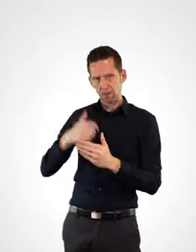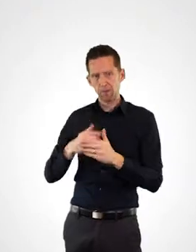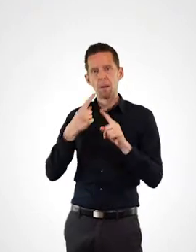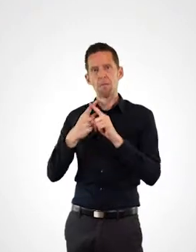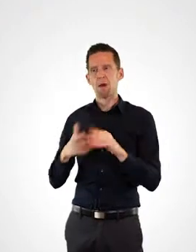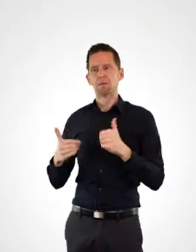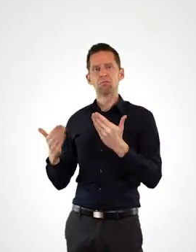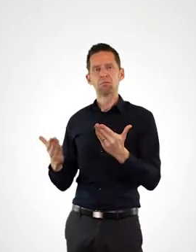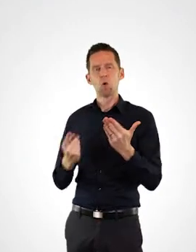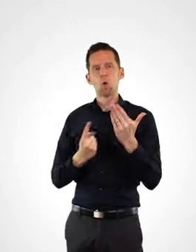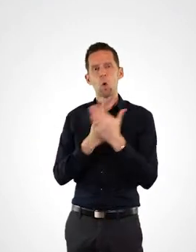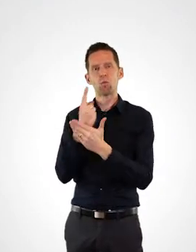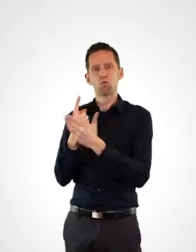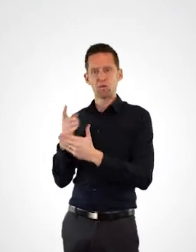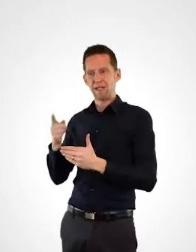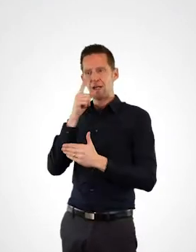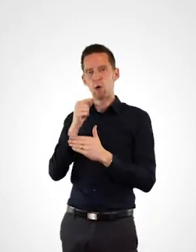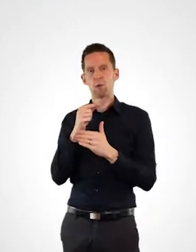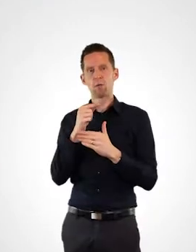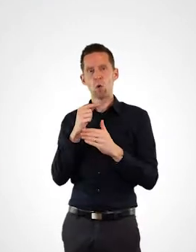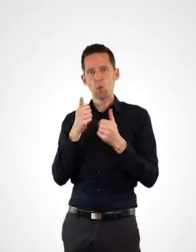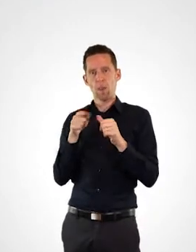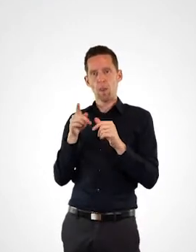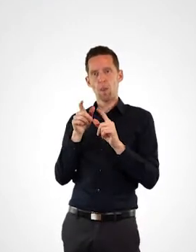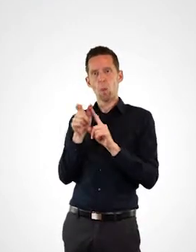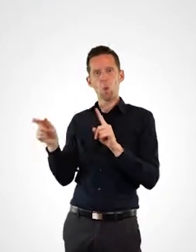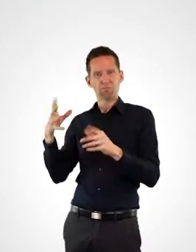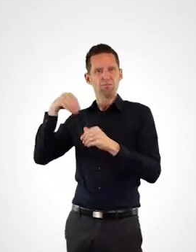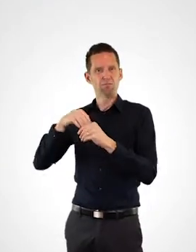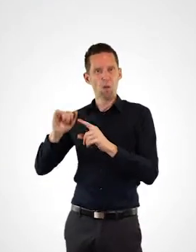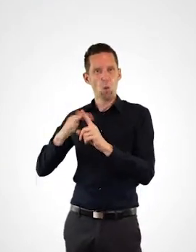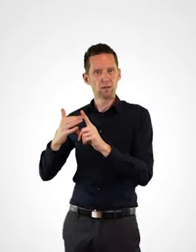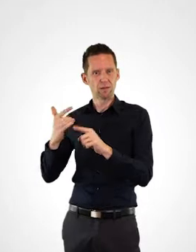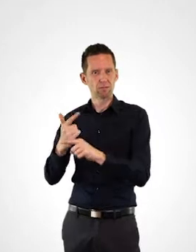and also to provide an opportunity to use the words in context.